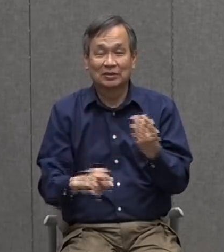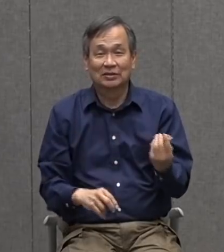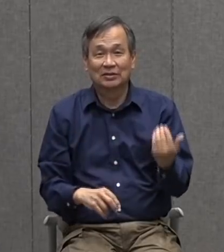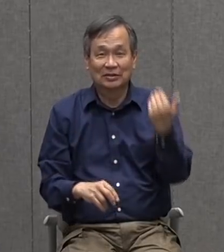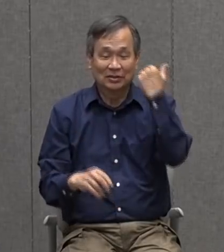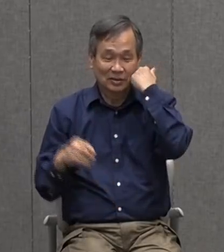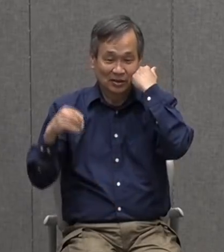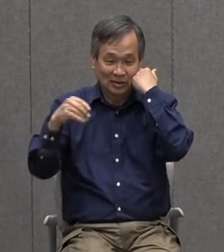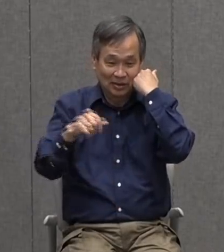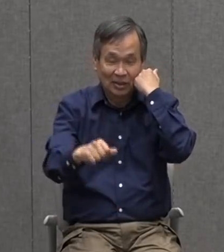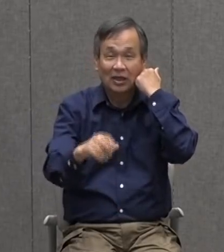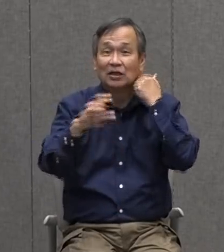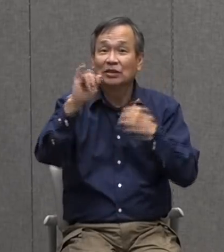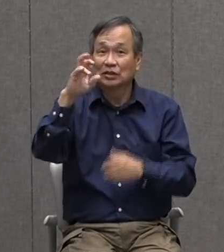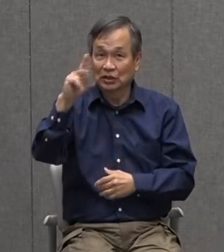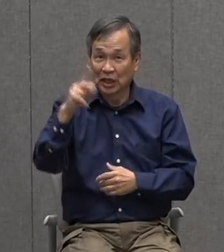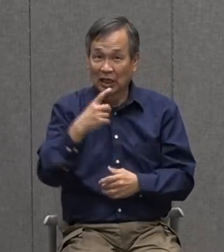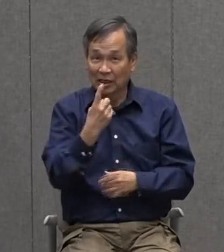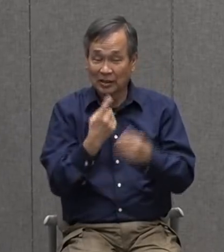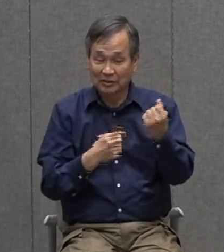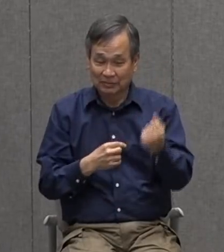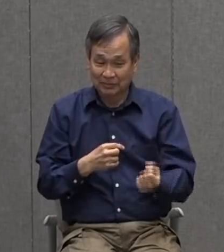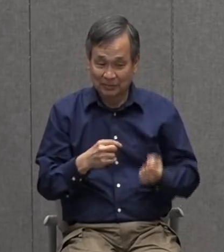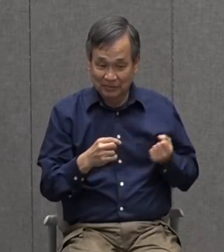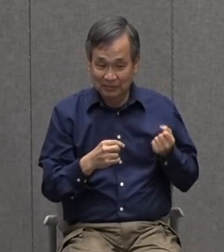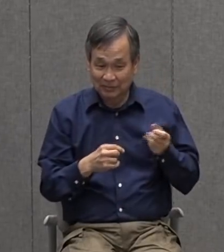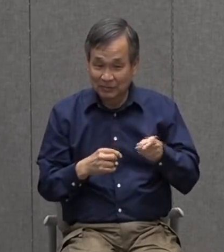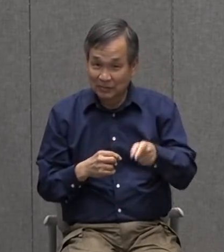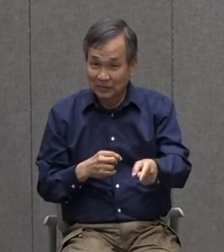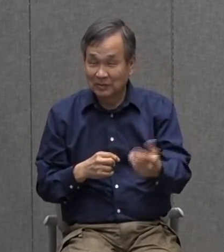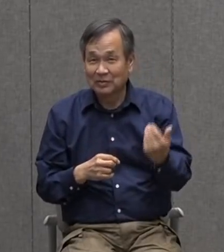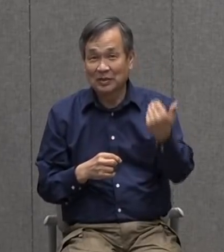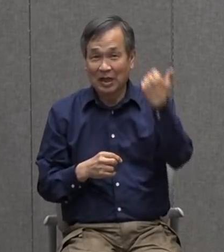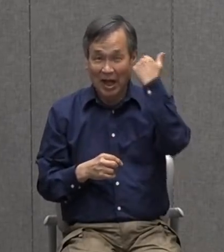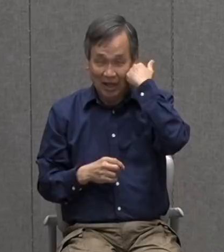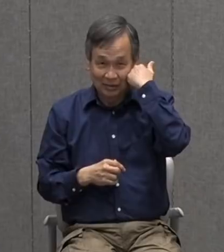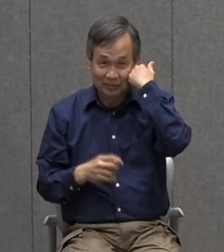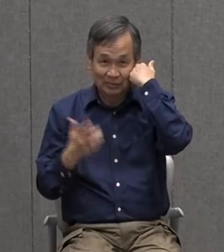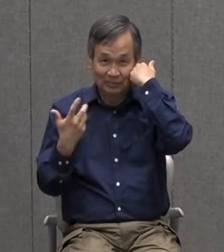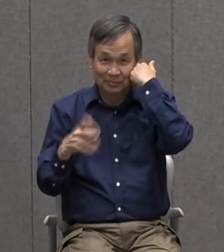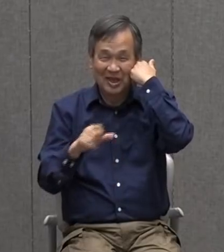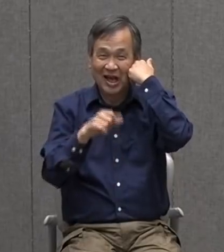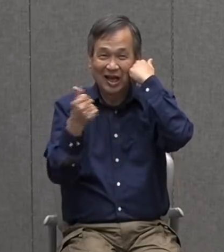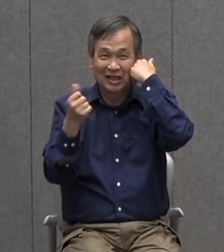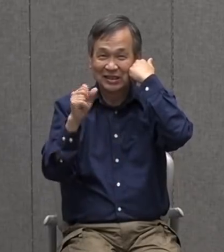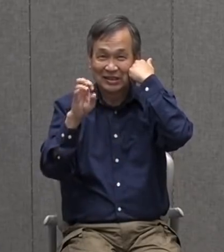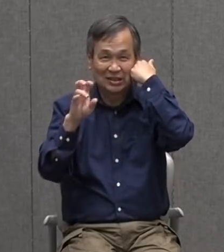Again, Jack baked one seed, and ate it and buried the other seed in the ground.